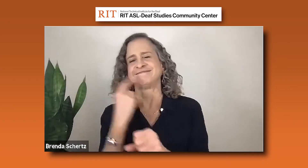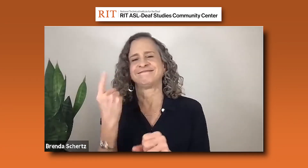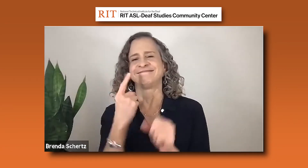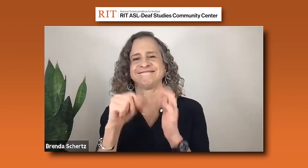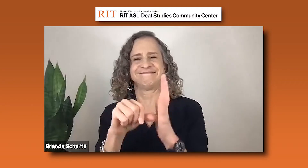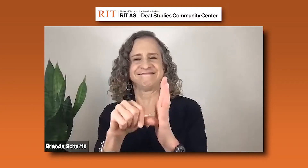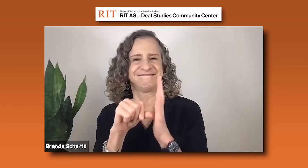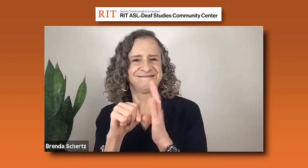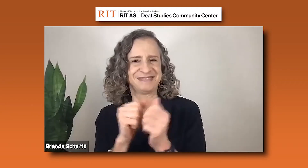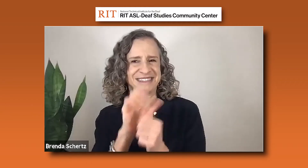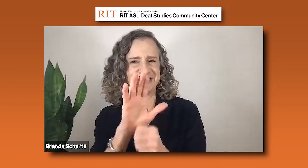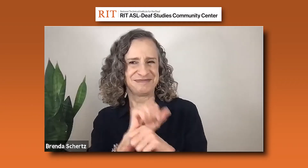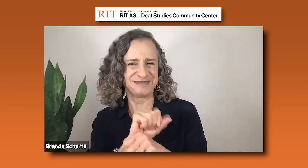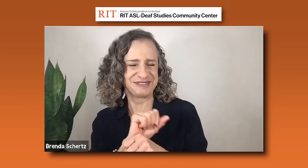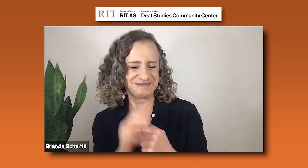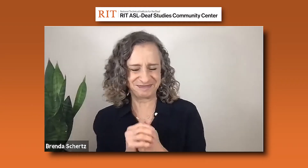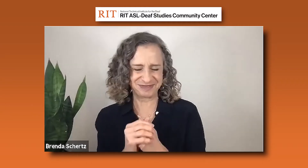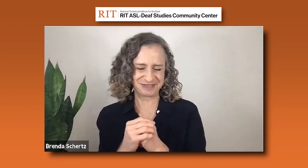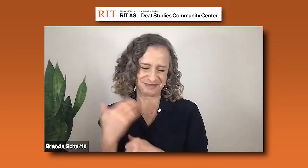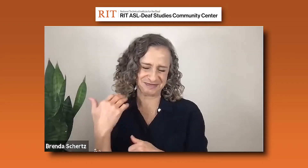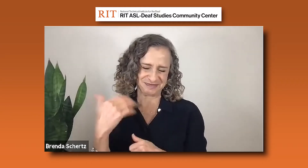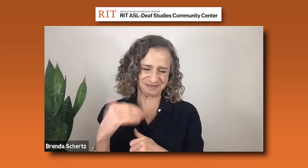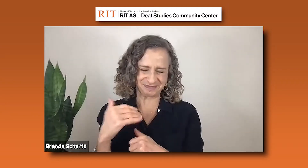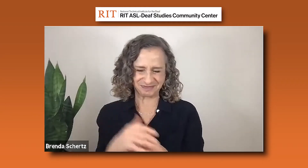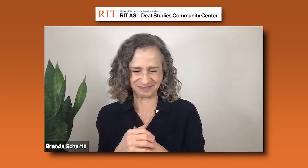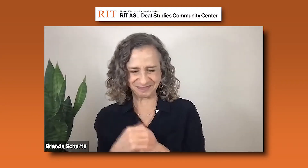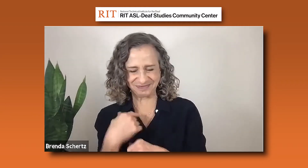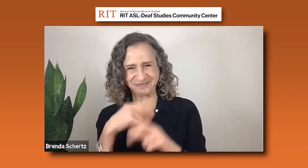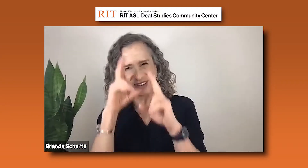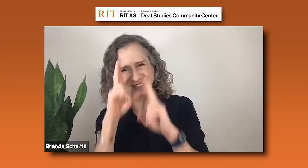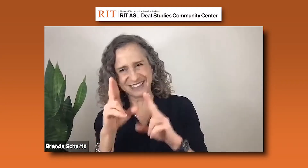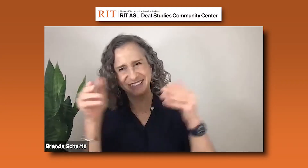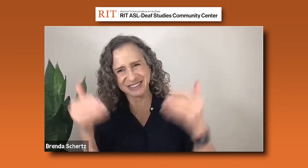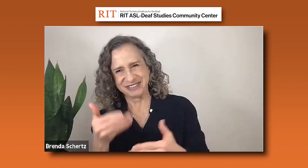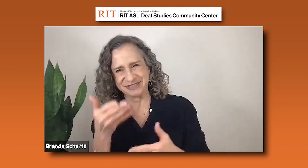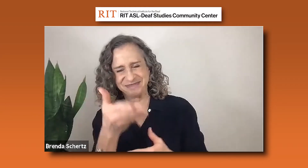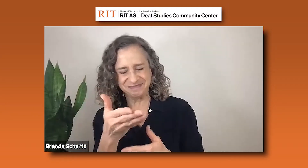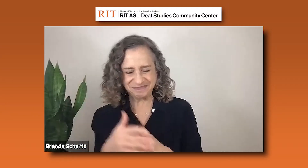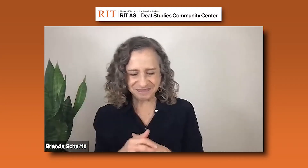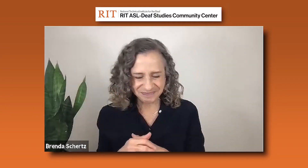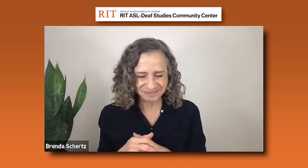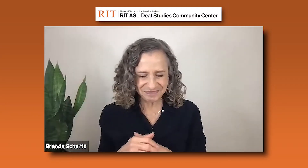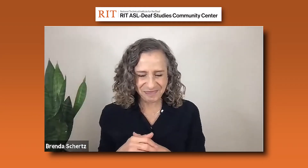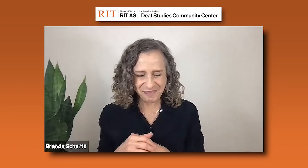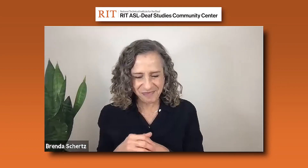that's still stands in our community. It's an honor to introduce him